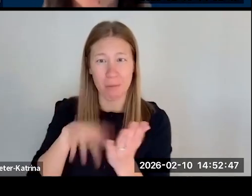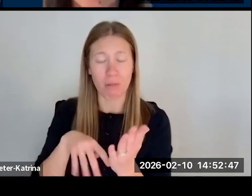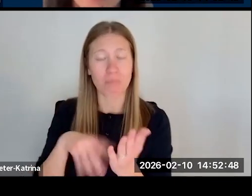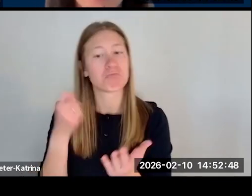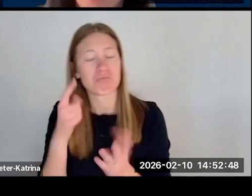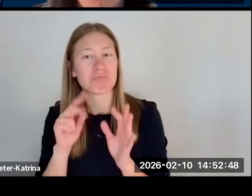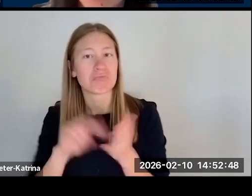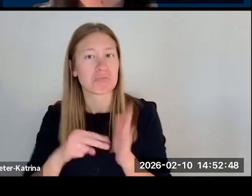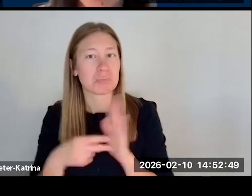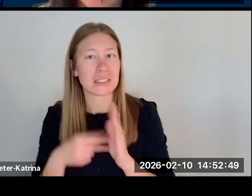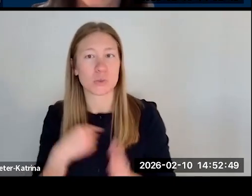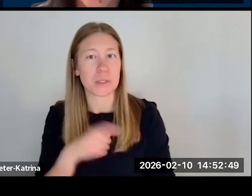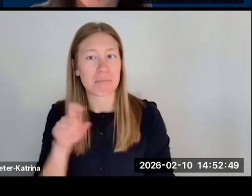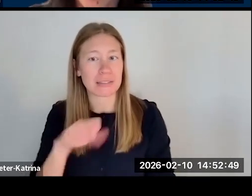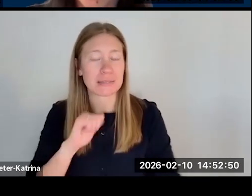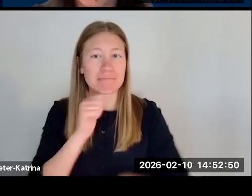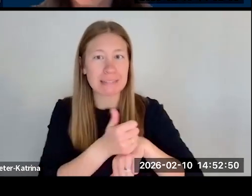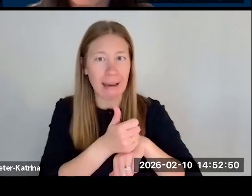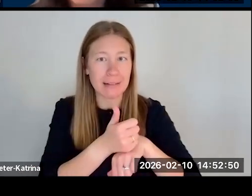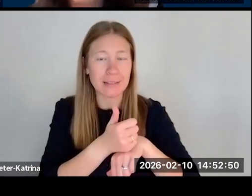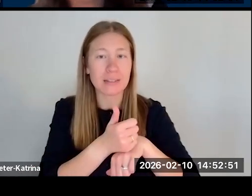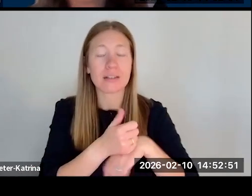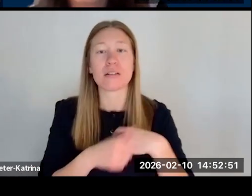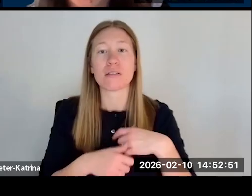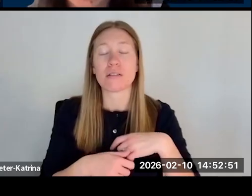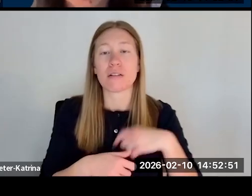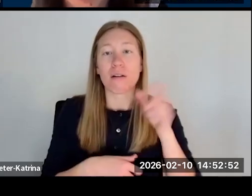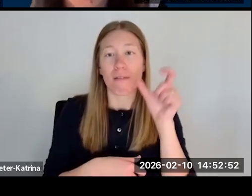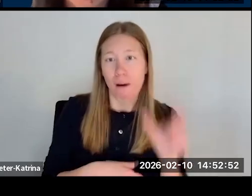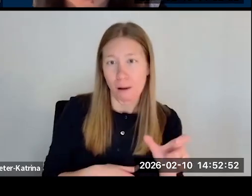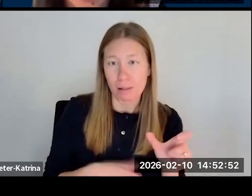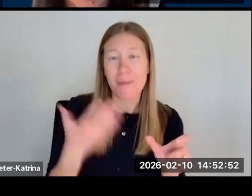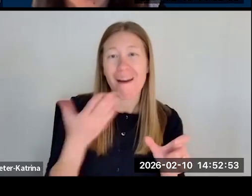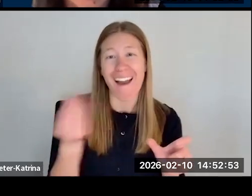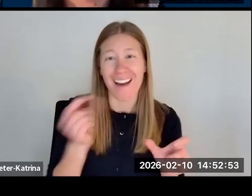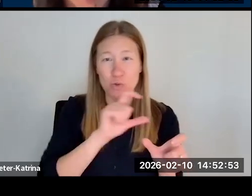to set a column in row header. So visually I can interpret